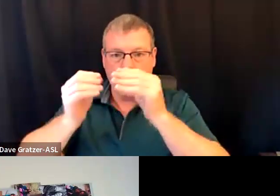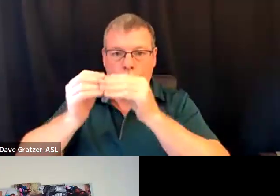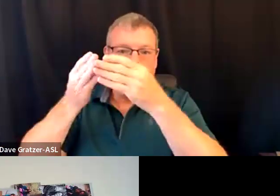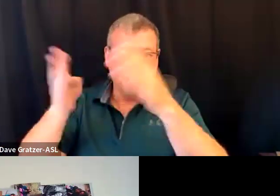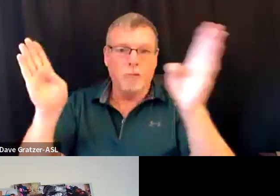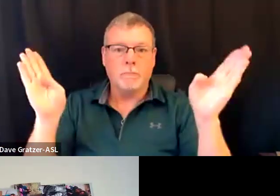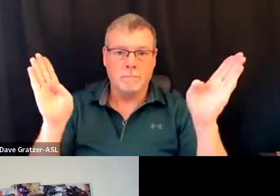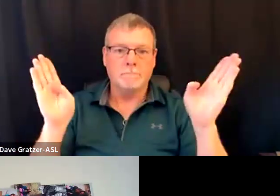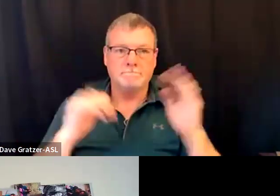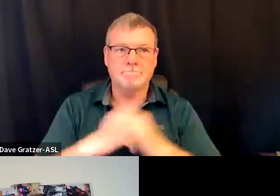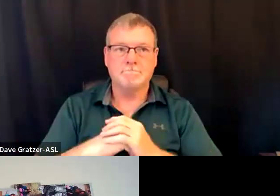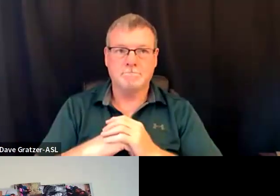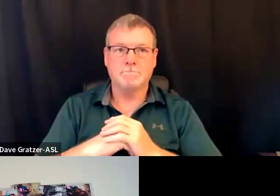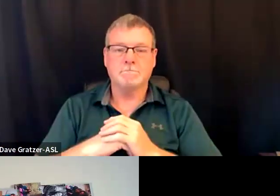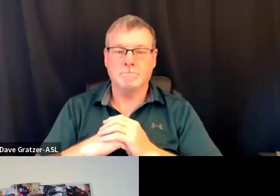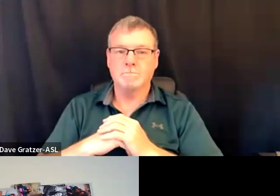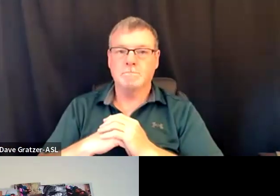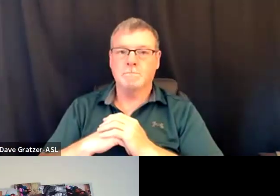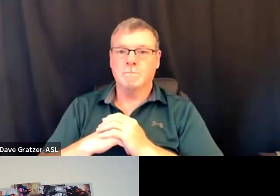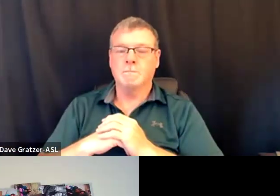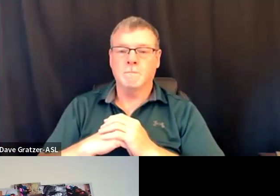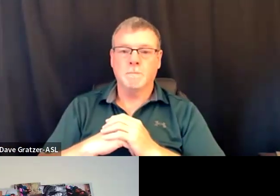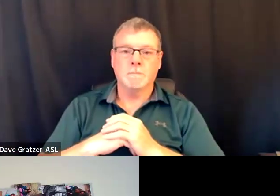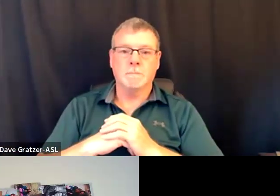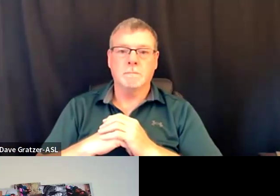Yes, it is more broad. And there's specific definitions